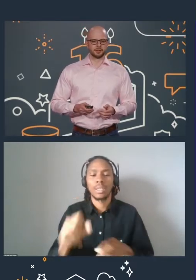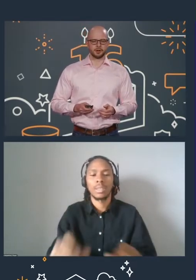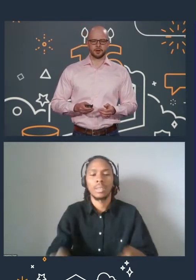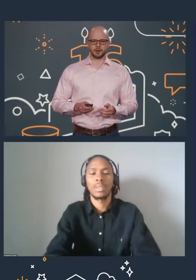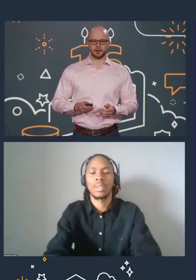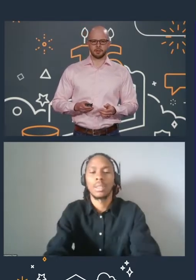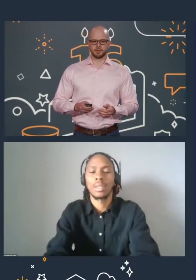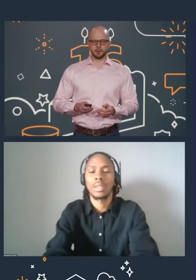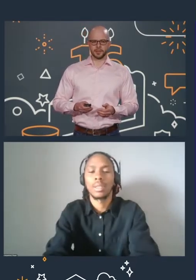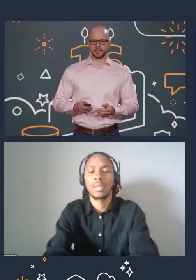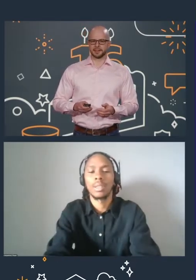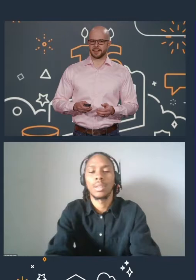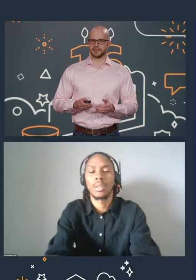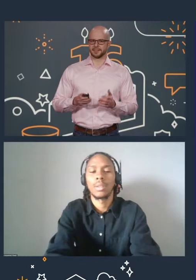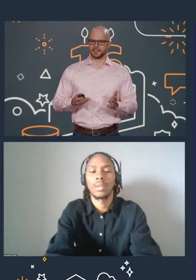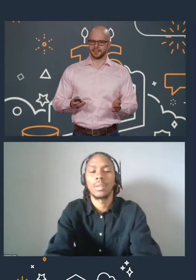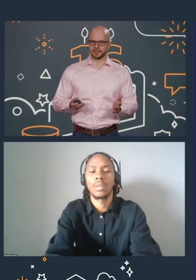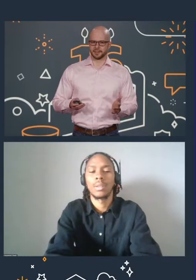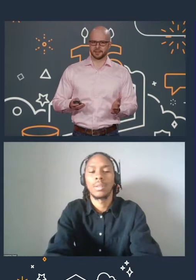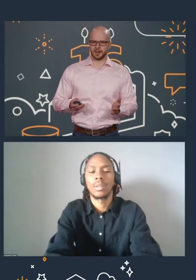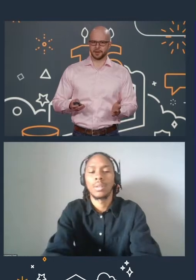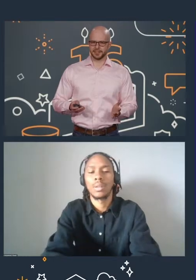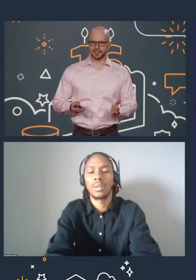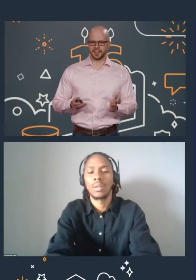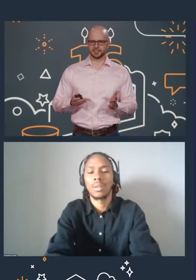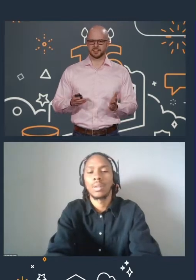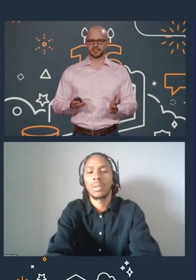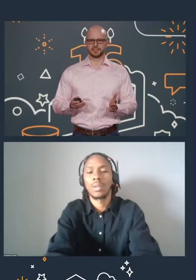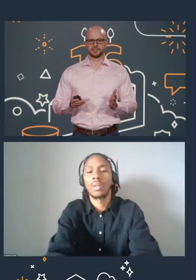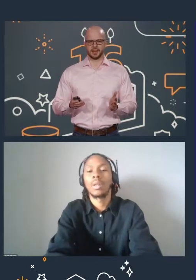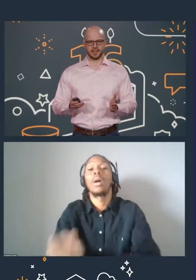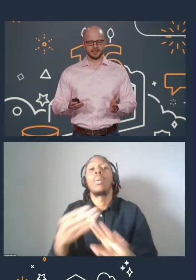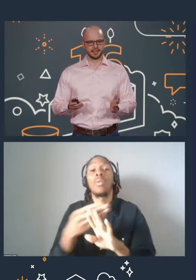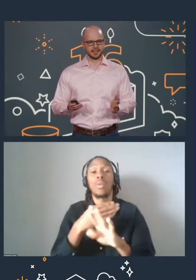So before we dive into the details, I want you to take a look at the slide,